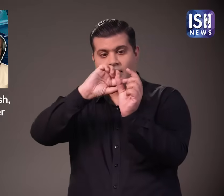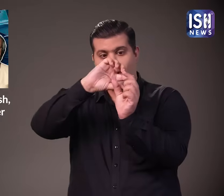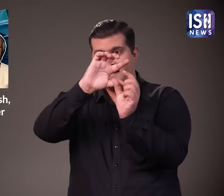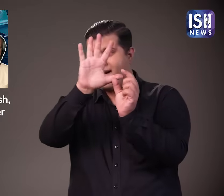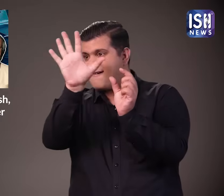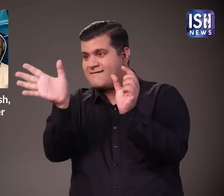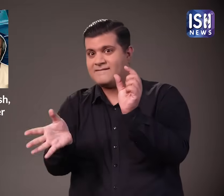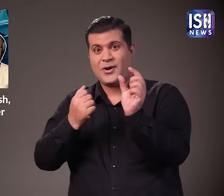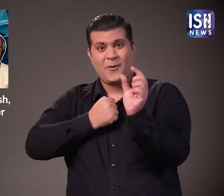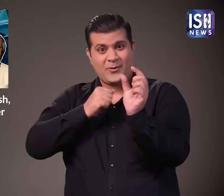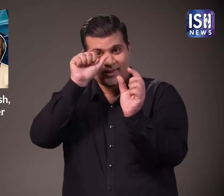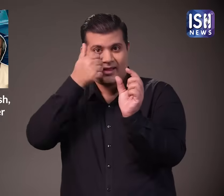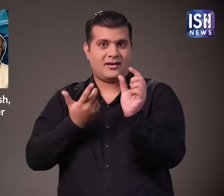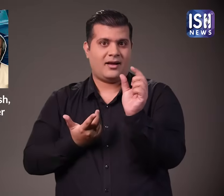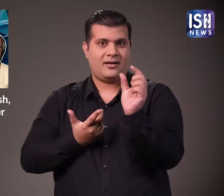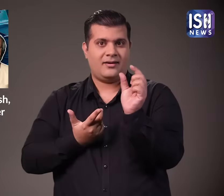Corridor connects the Northeast and is an integral part of India.